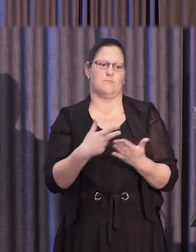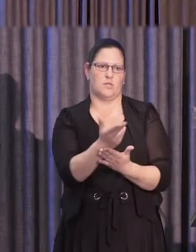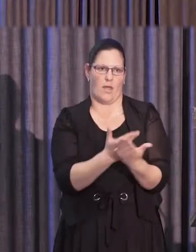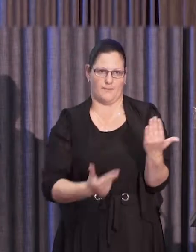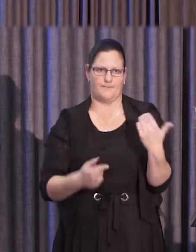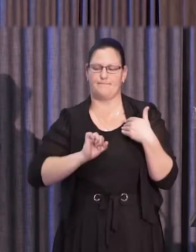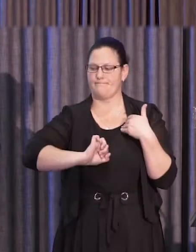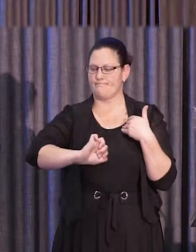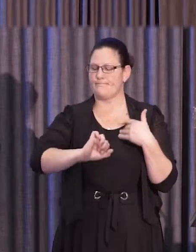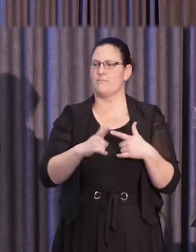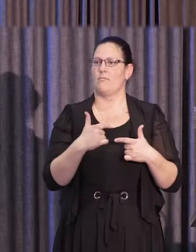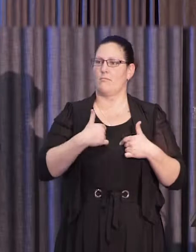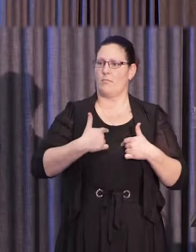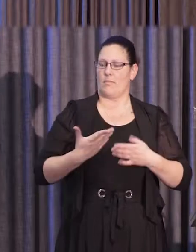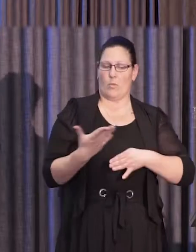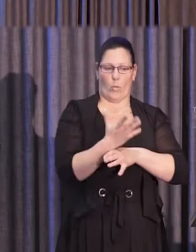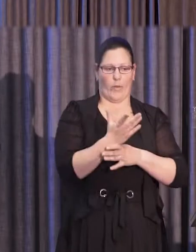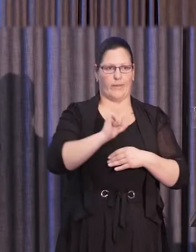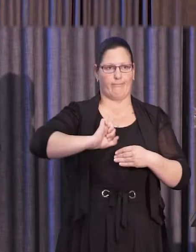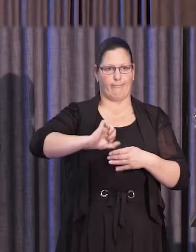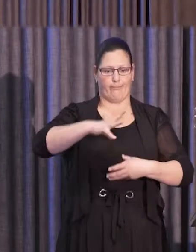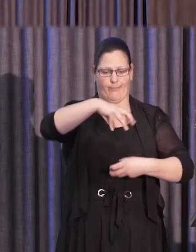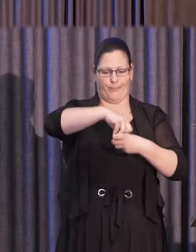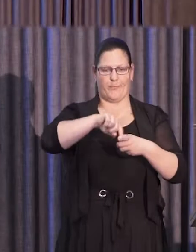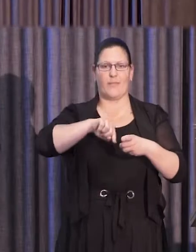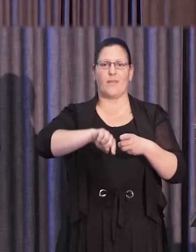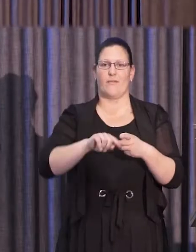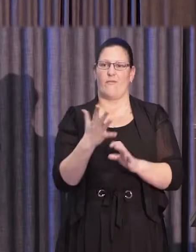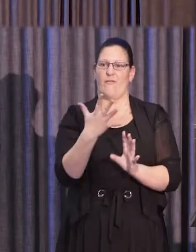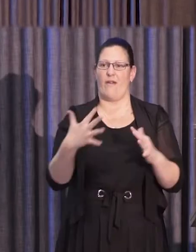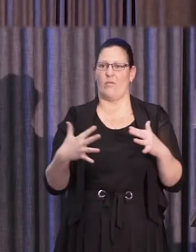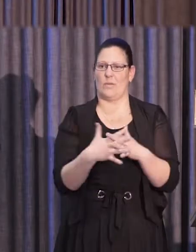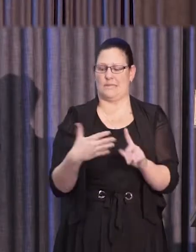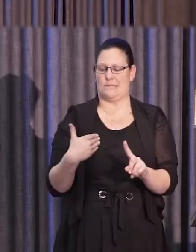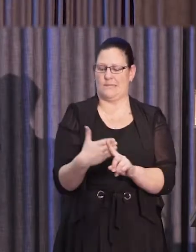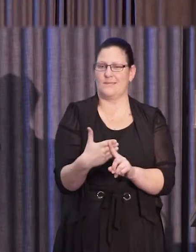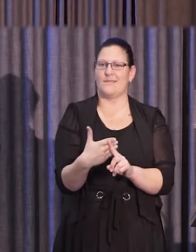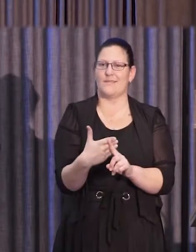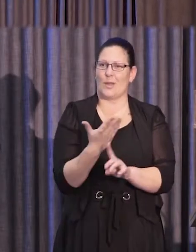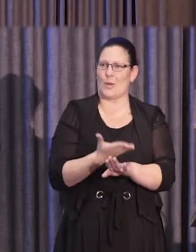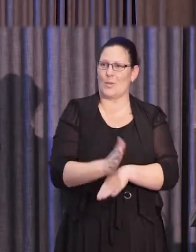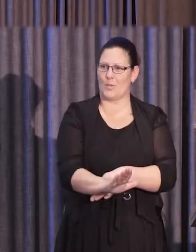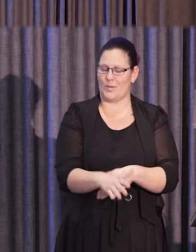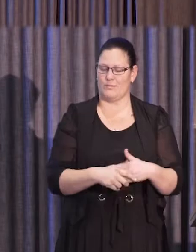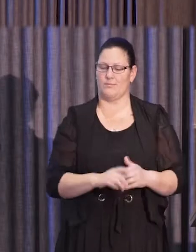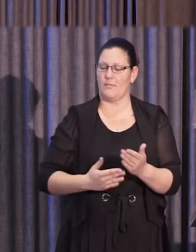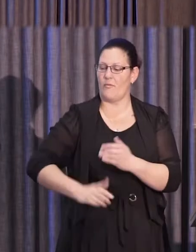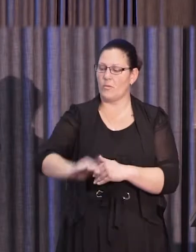I've only been in that position for five weeks, so also, a bit of a steep learning curve. Prior to that I was working with Disability Services